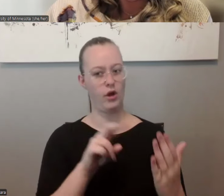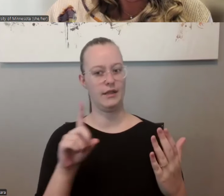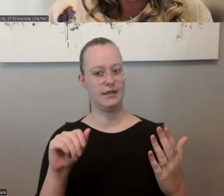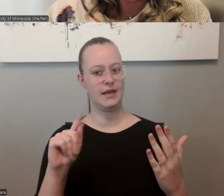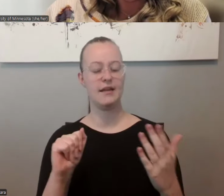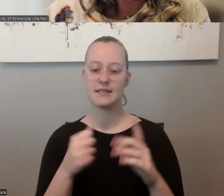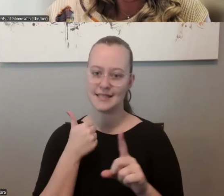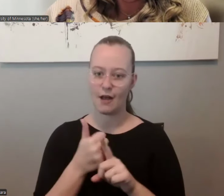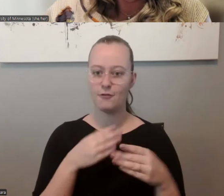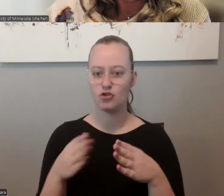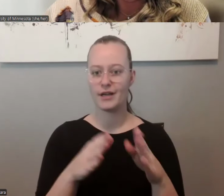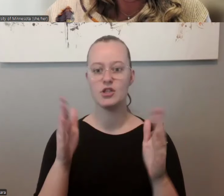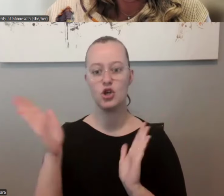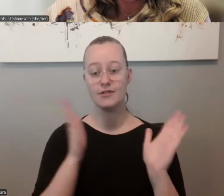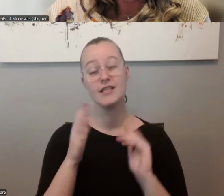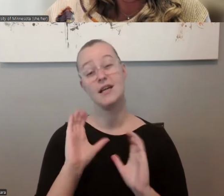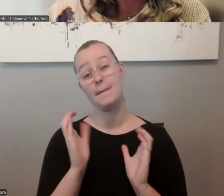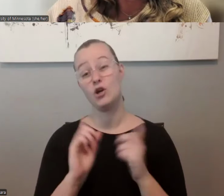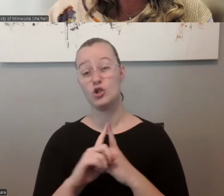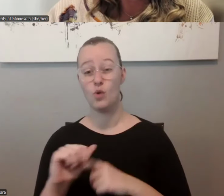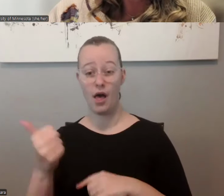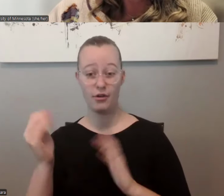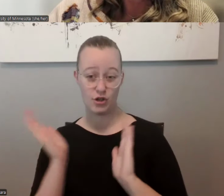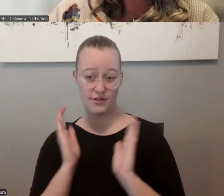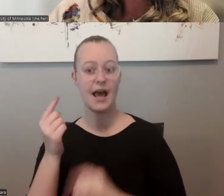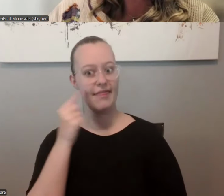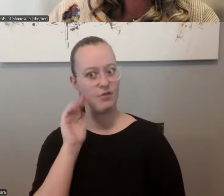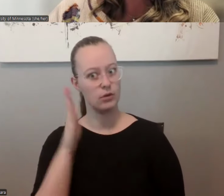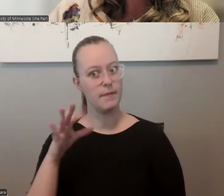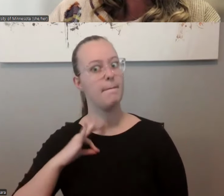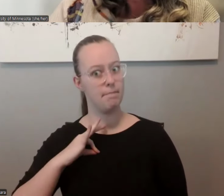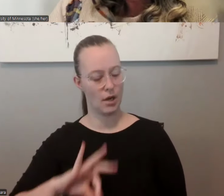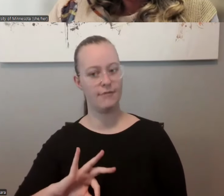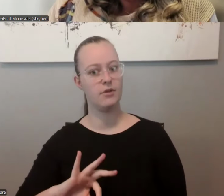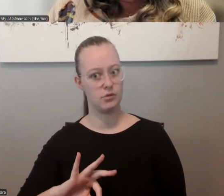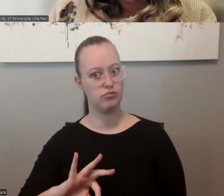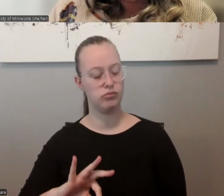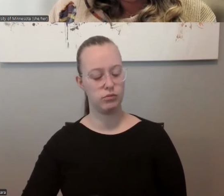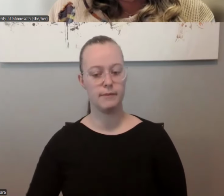self-directed services versus other services I think will be really helpful.